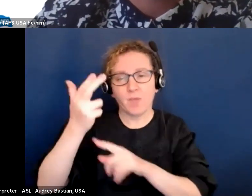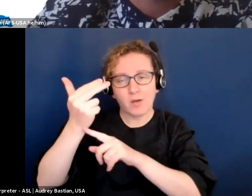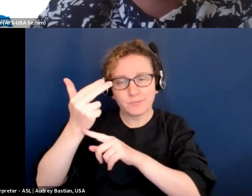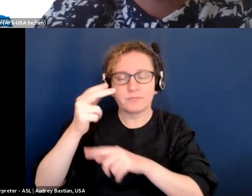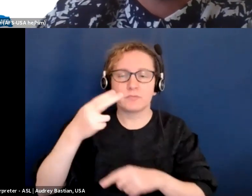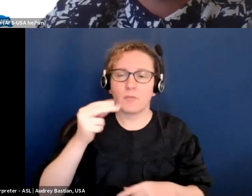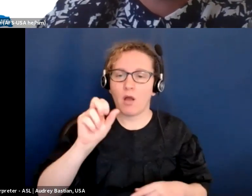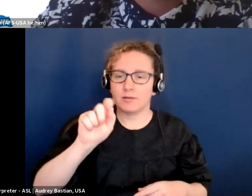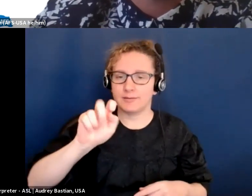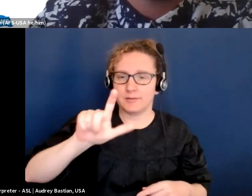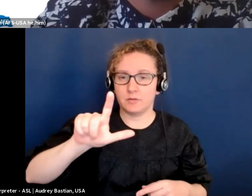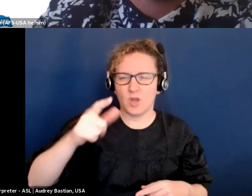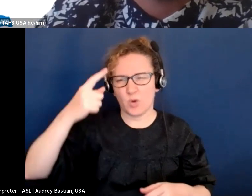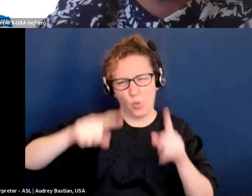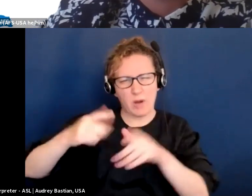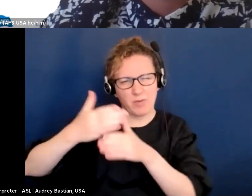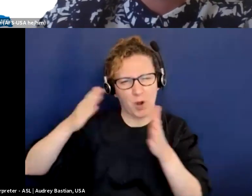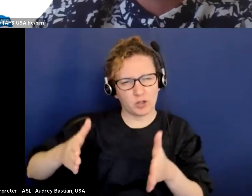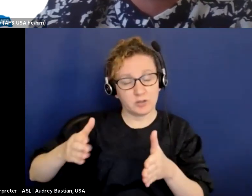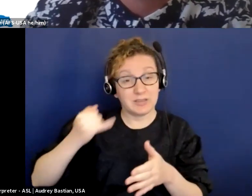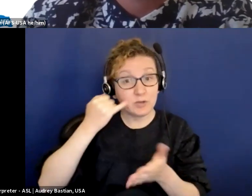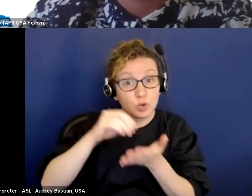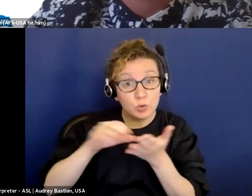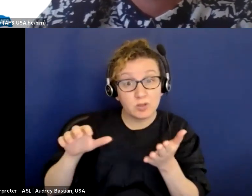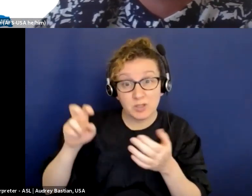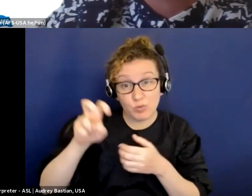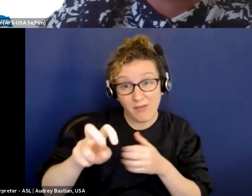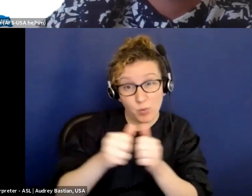in the process as they may have a student traveling with the group with specific needs